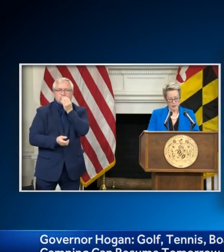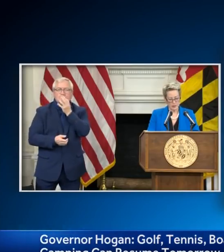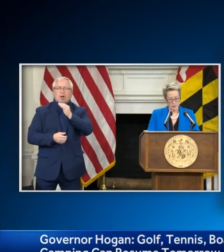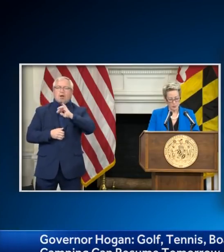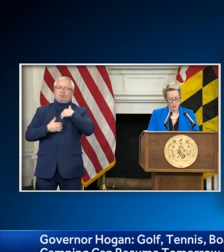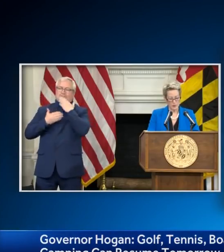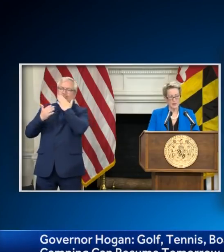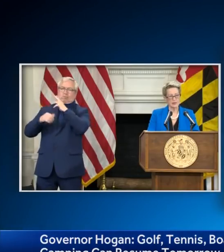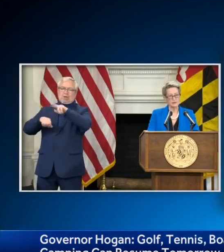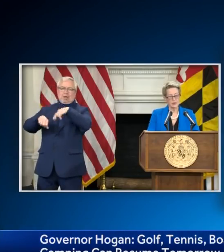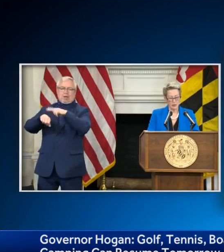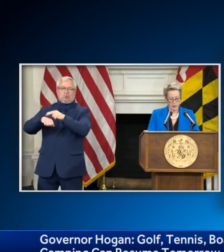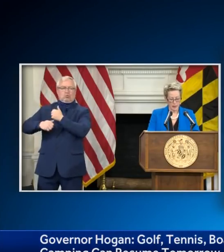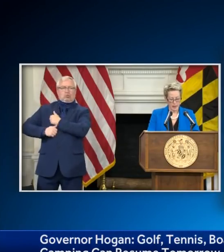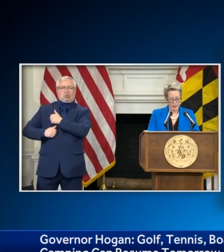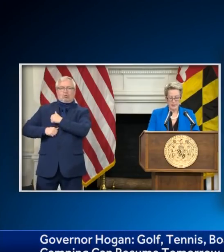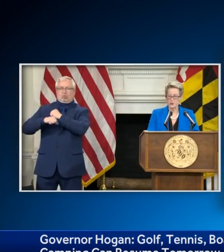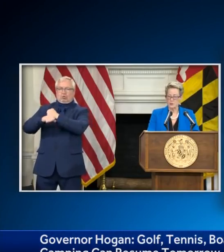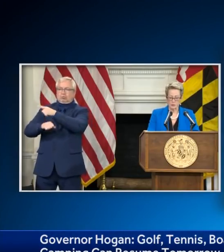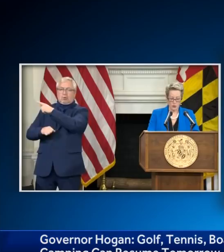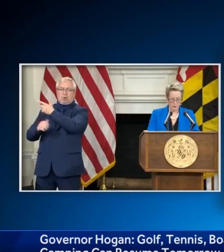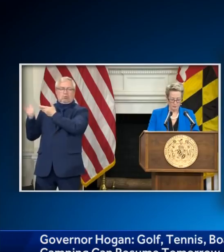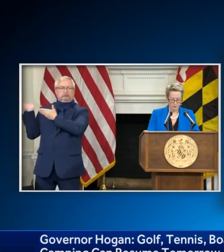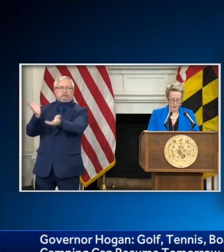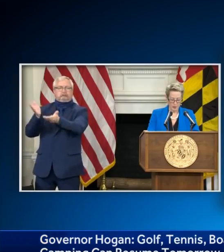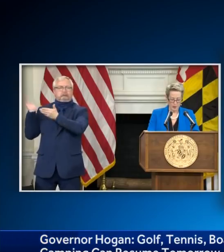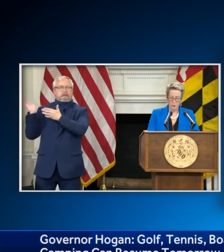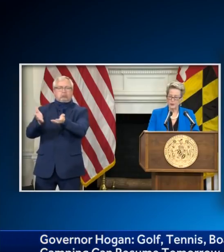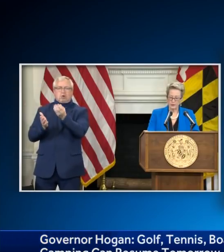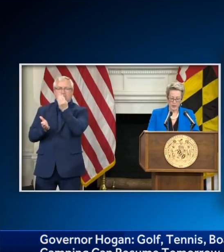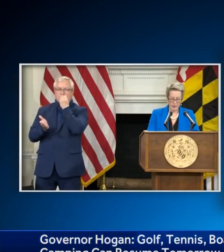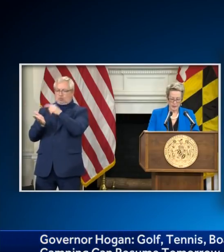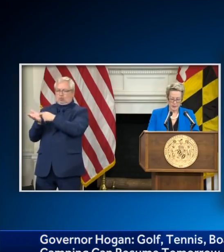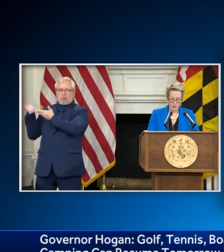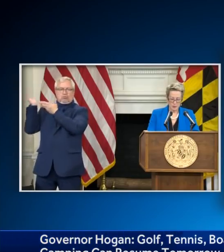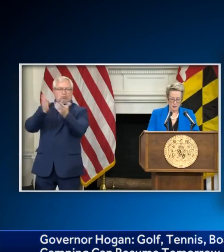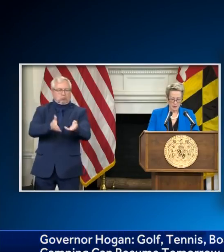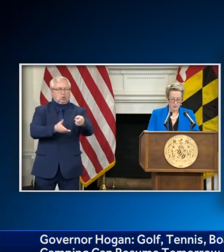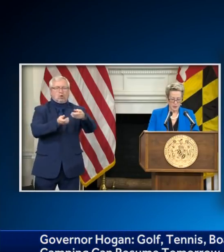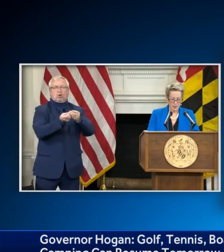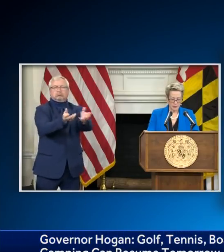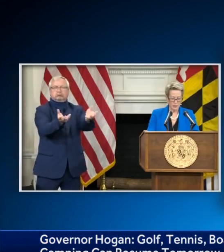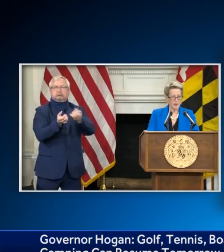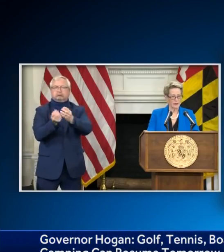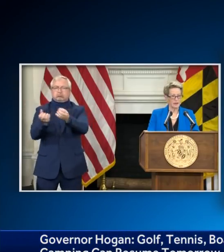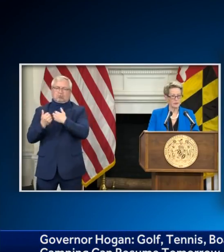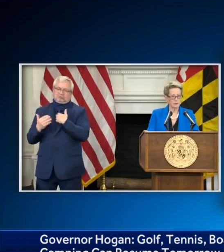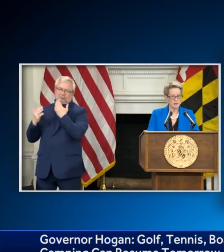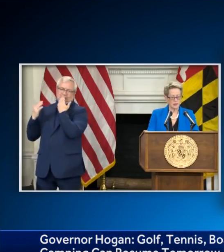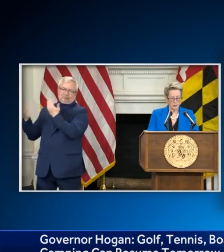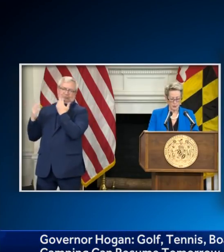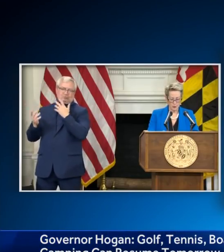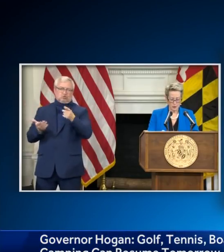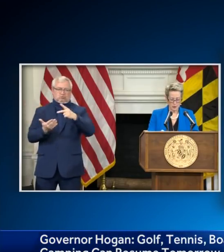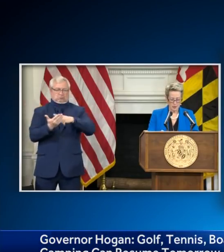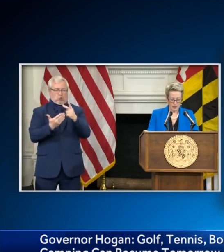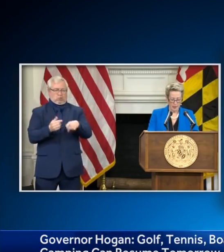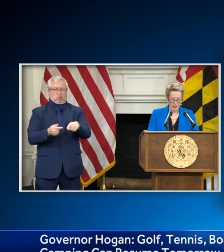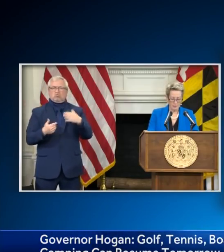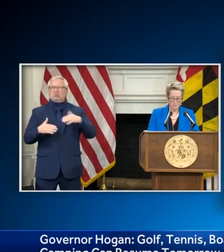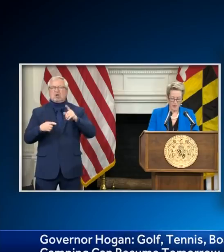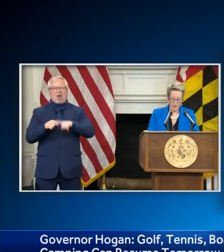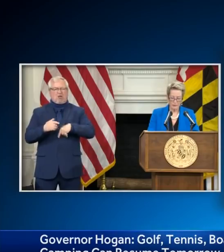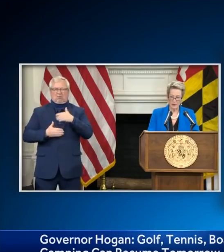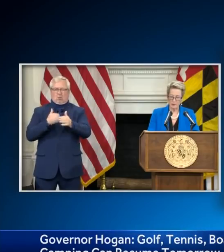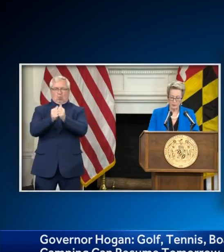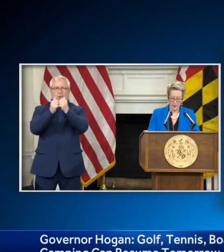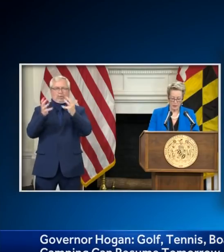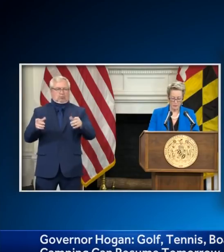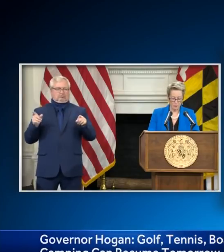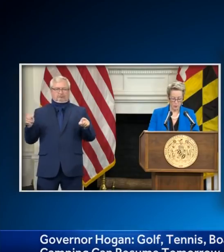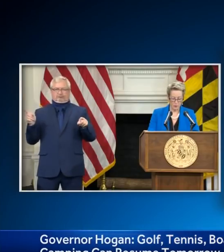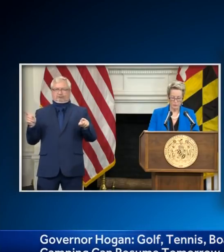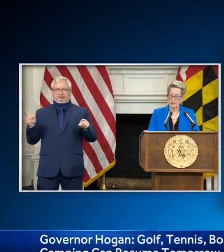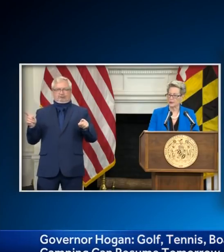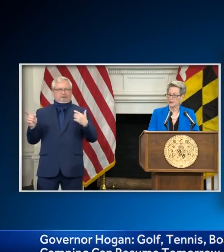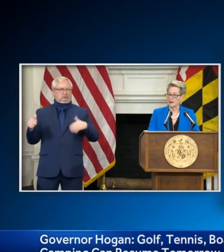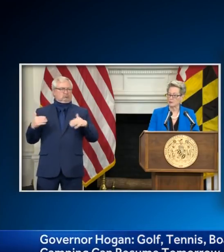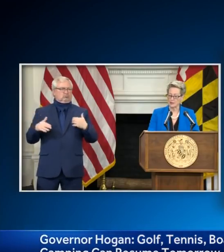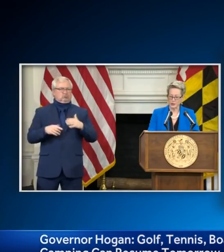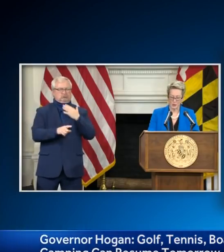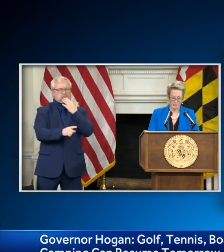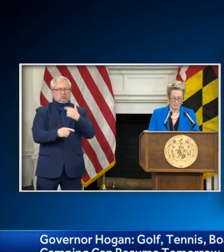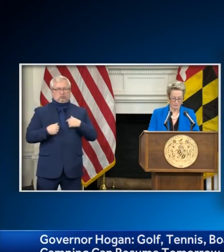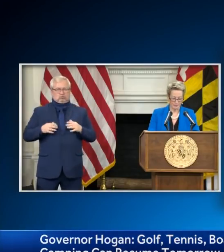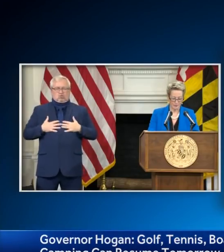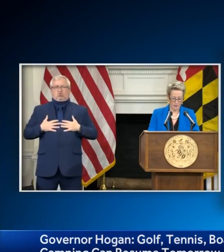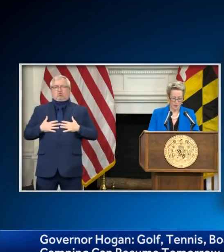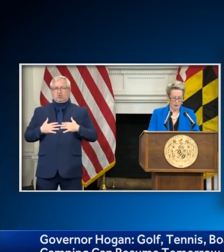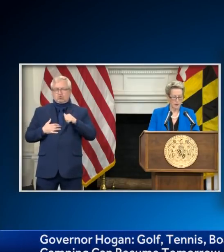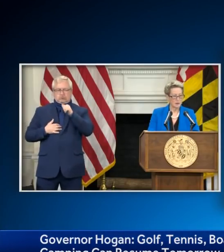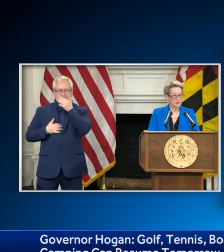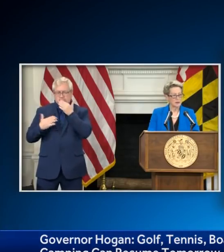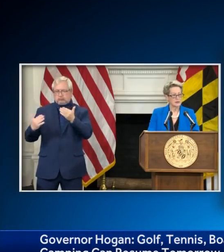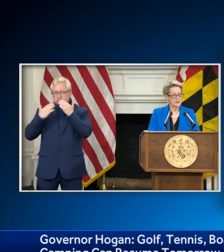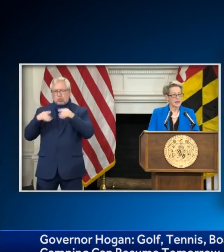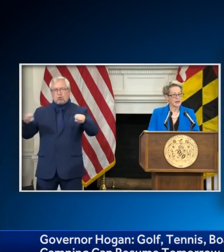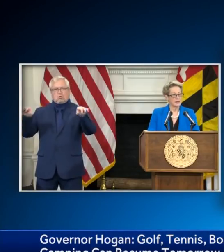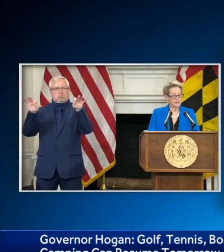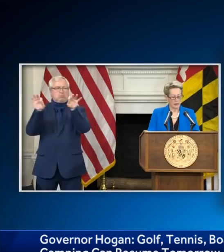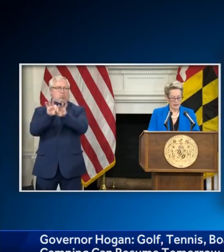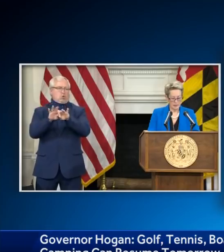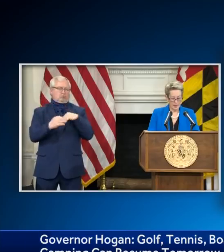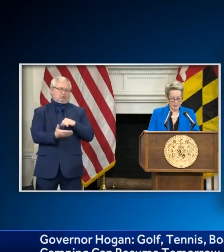I WANT TO THANK OUR PARTNERS AT THE NATIONAL GUARD FOR ASSISTING OUR SCHOOL SYSTEMS WITH DELIVERY AND DISTRIBUTION.